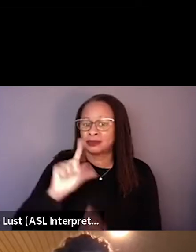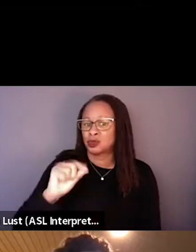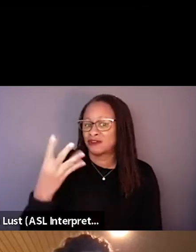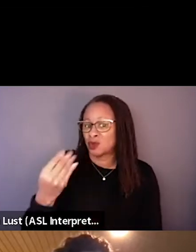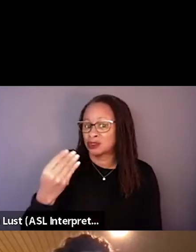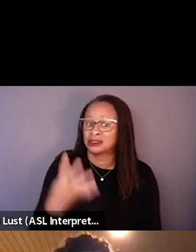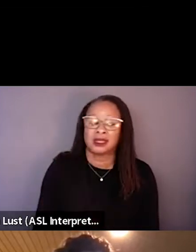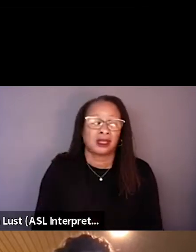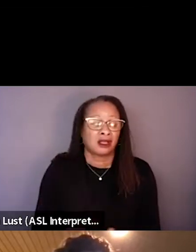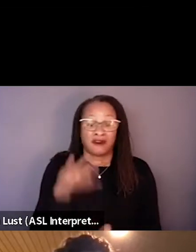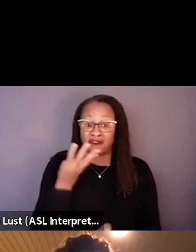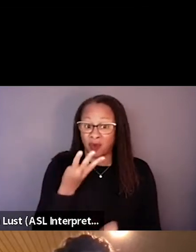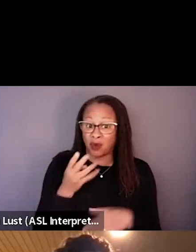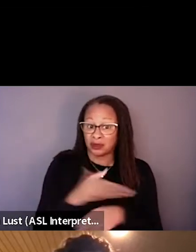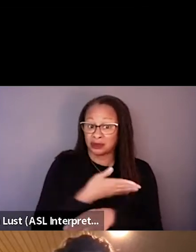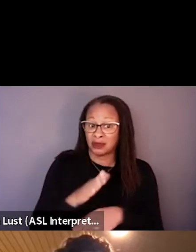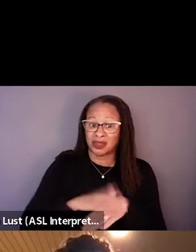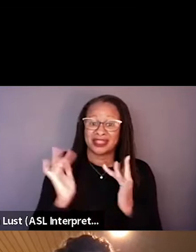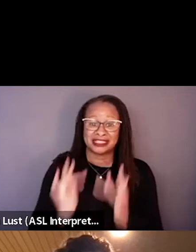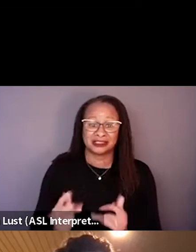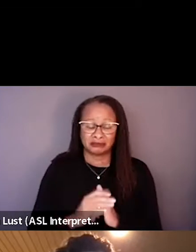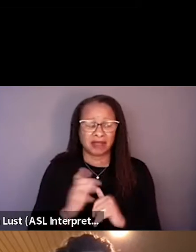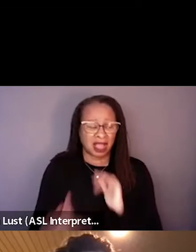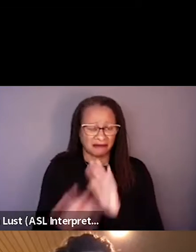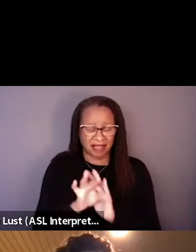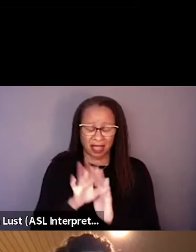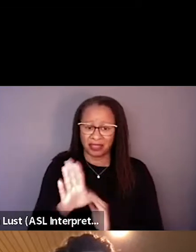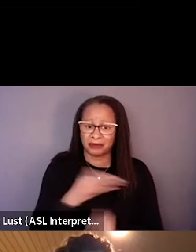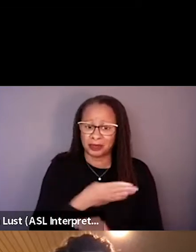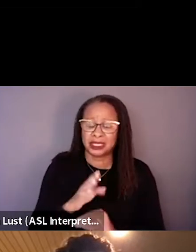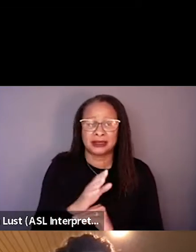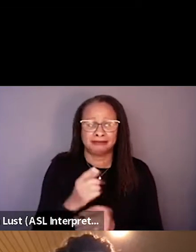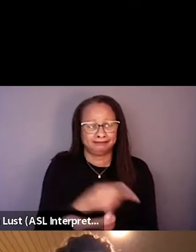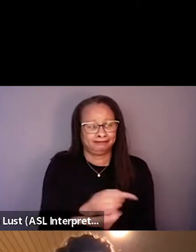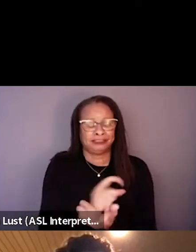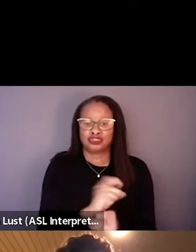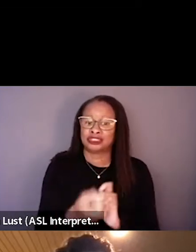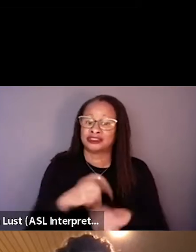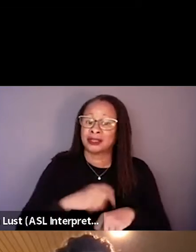And I, I came across them at a really pivotal time in my life when I was really,